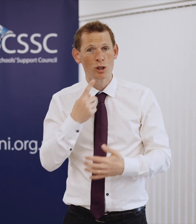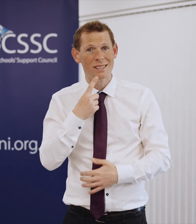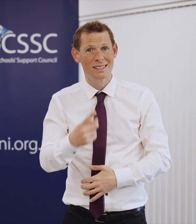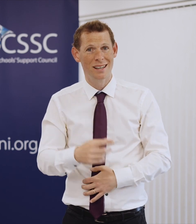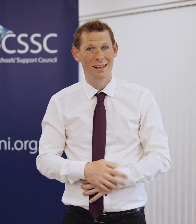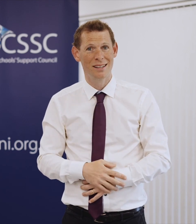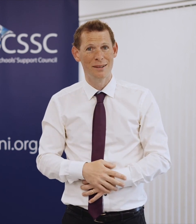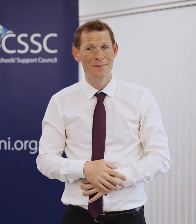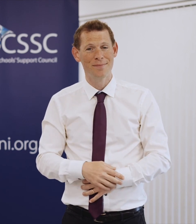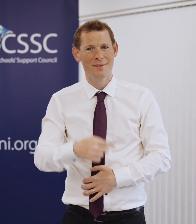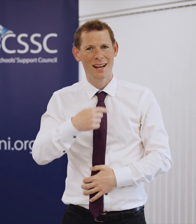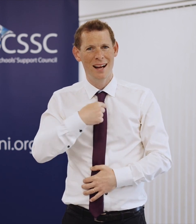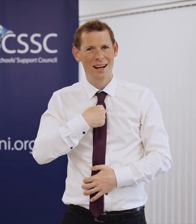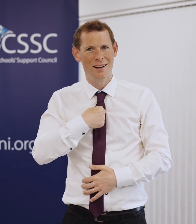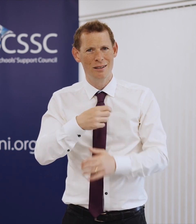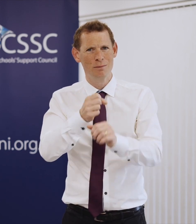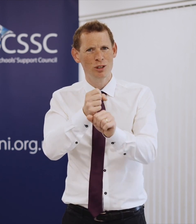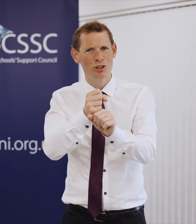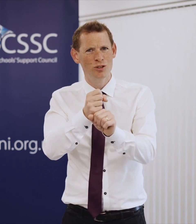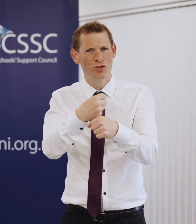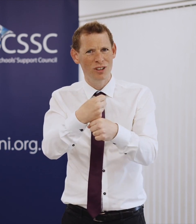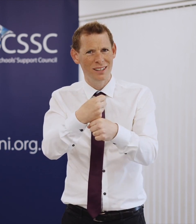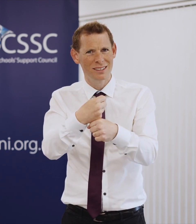Or, you might want to say I'm stressed.